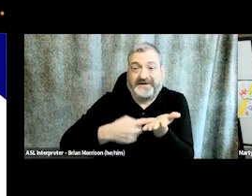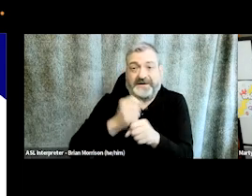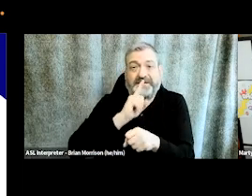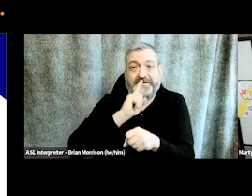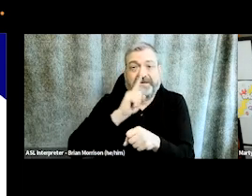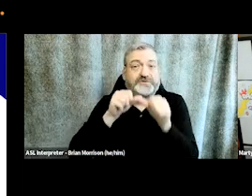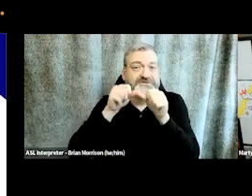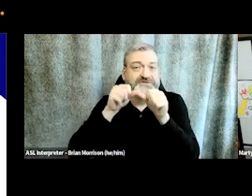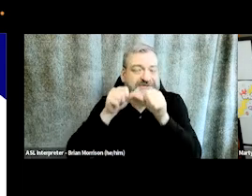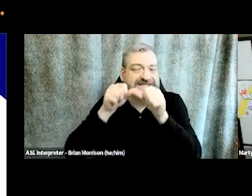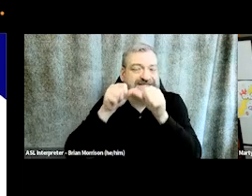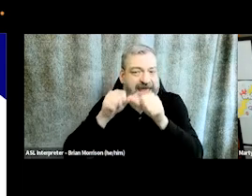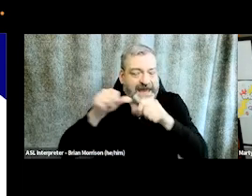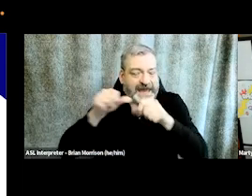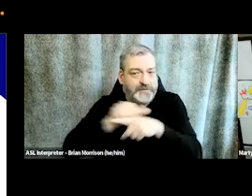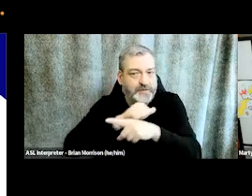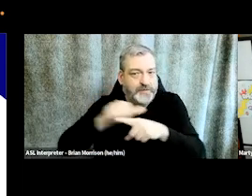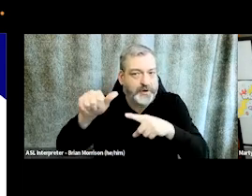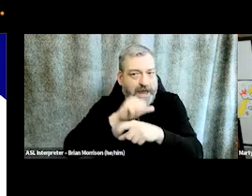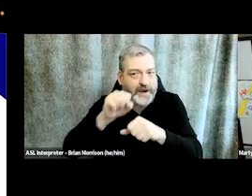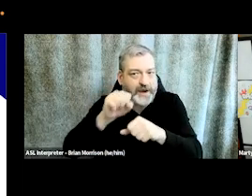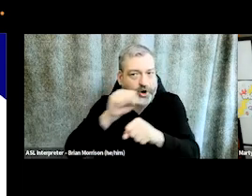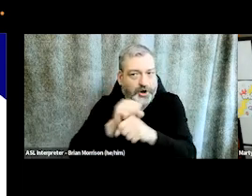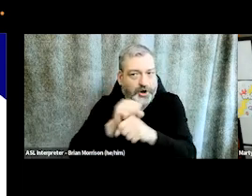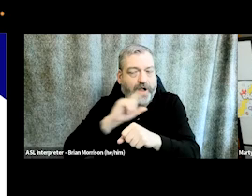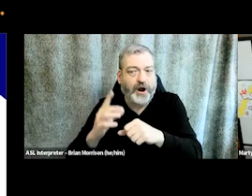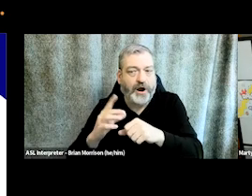those standard operating procedures get built in, as Mike was just even saying,